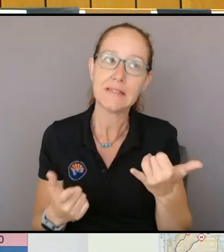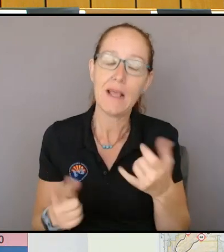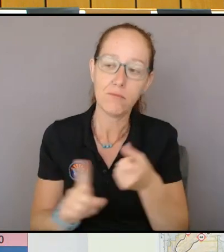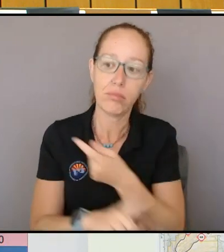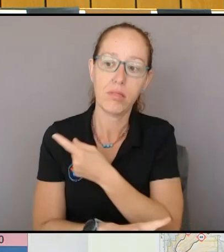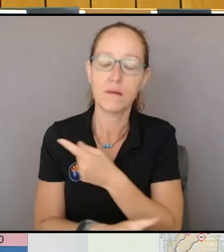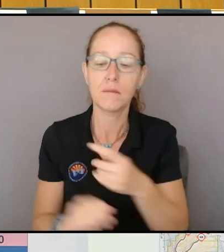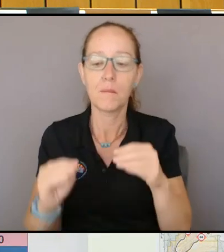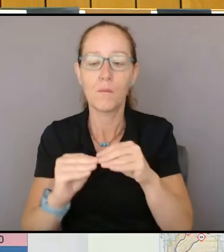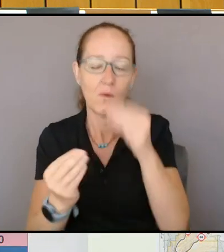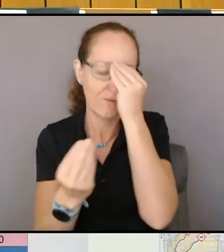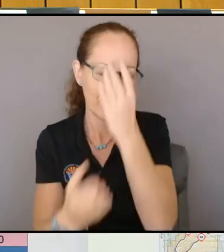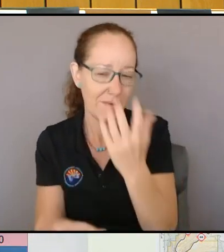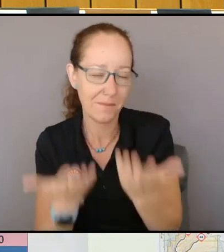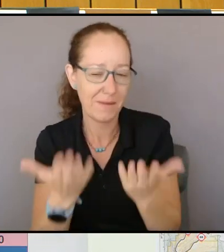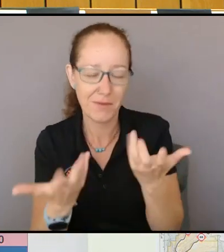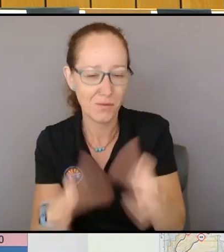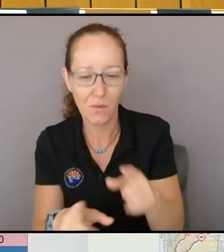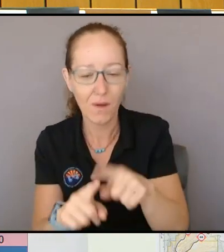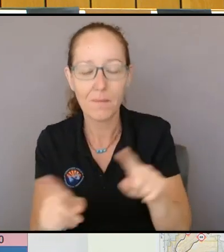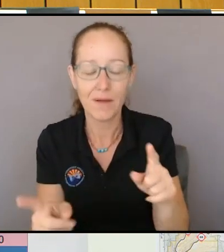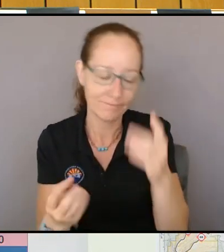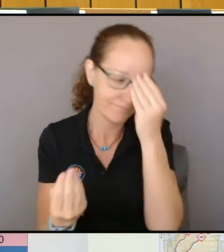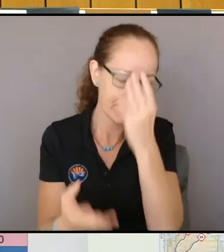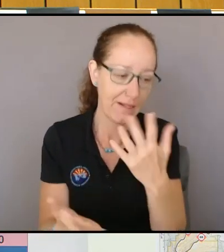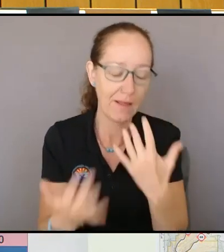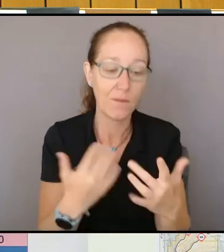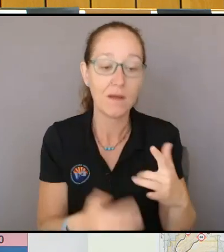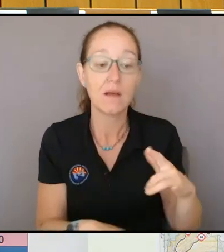able to lift off is: because even if the wind speeds allow